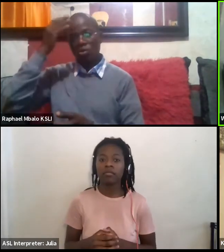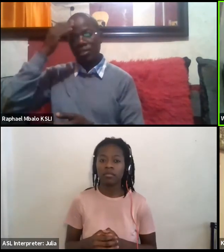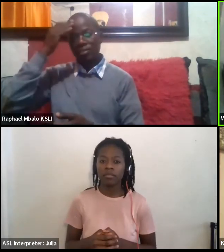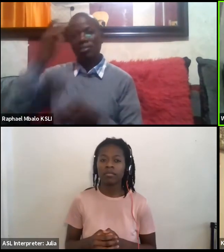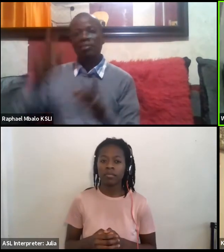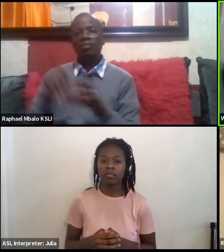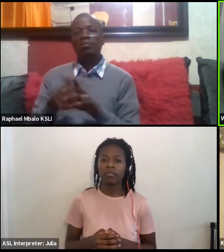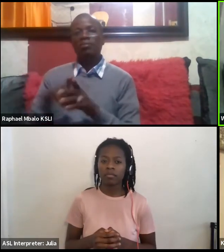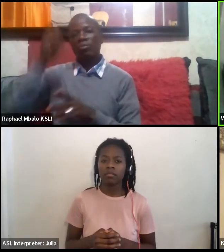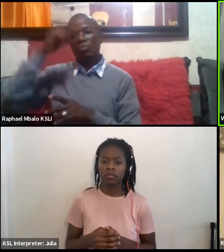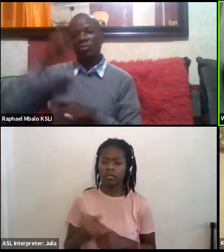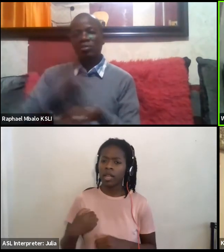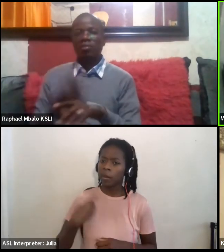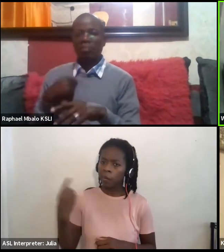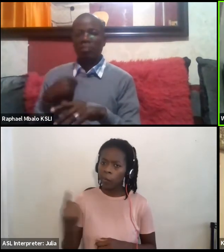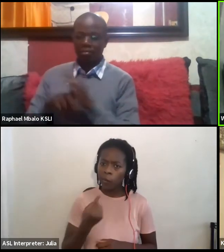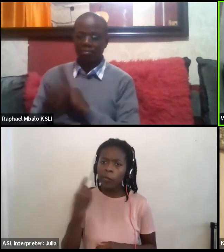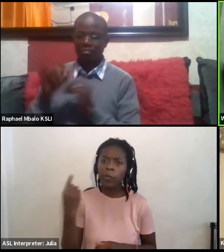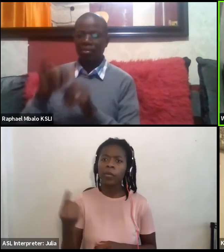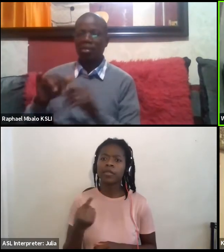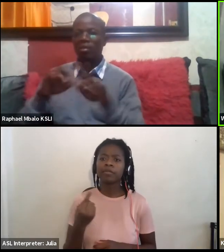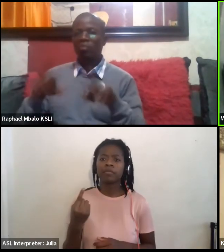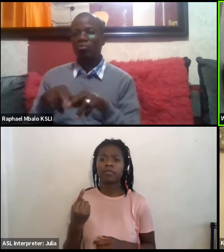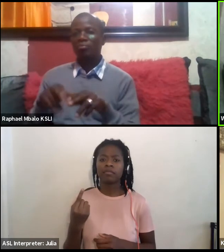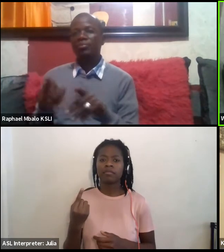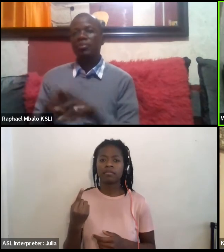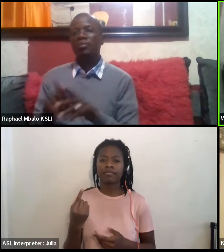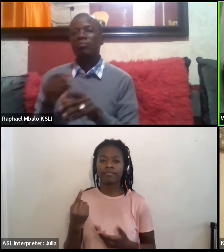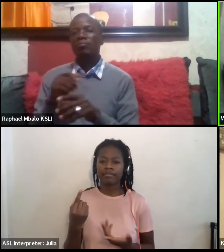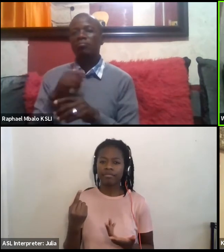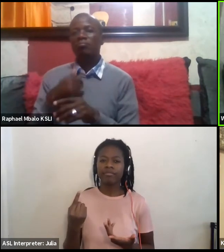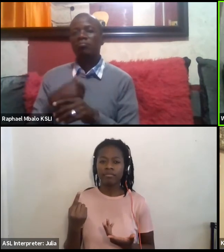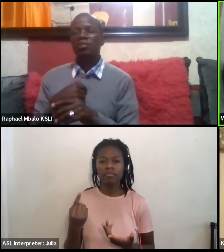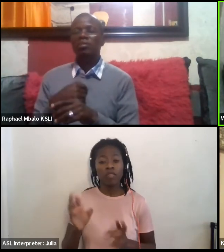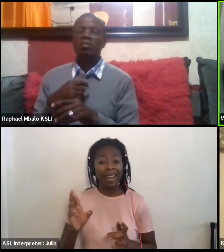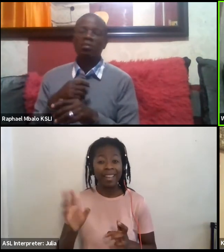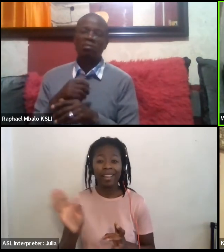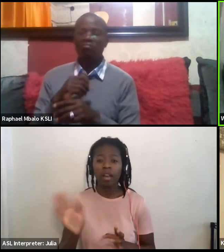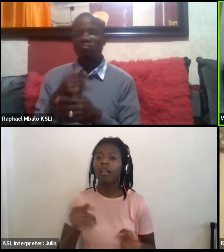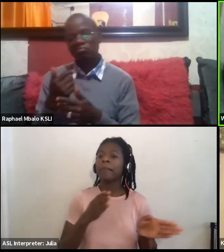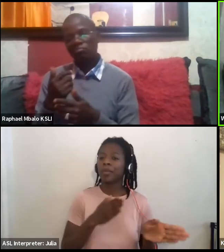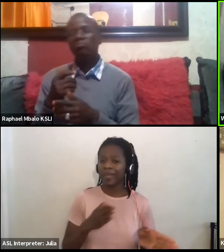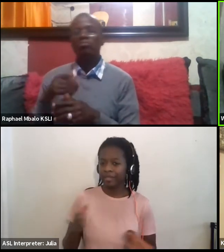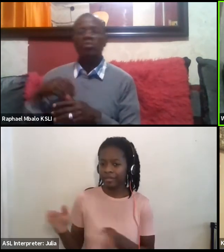I'm constantly not ready, but constantly preparing. Yeah.